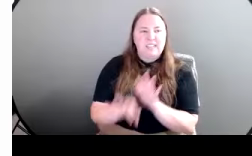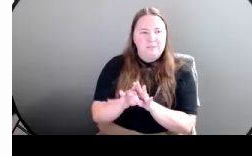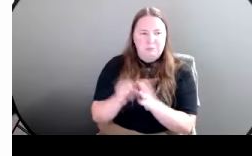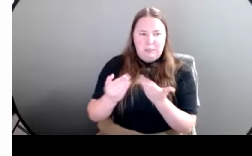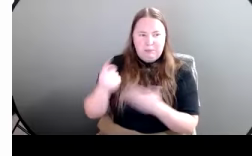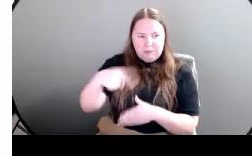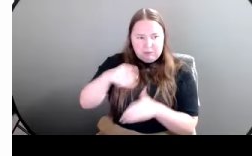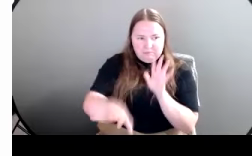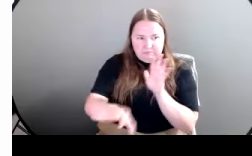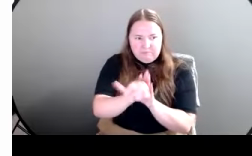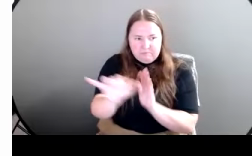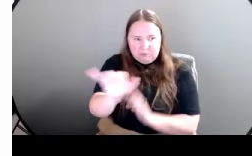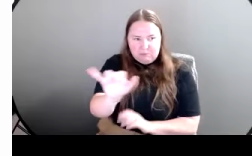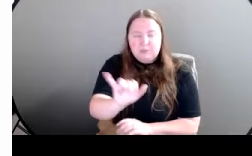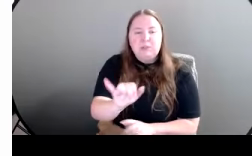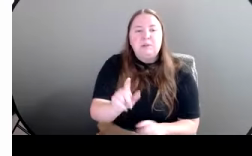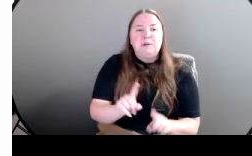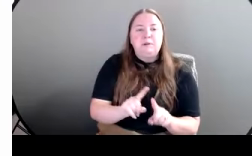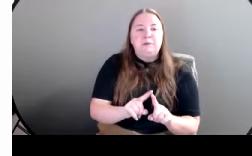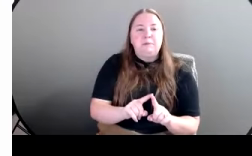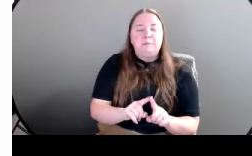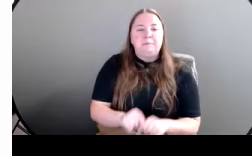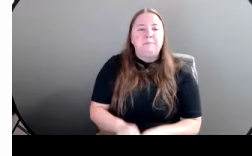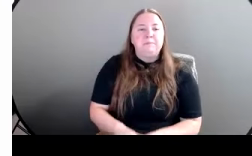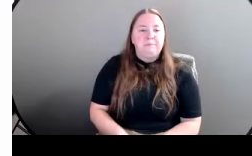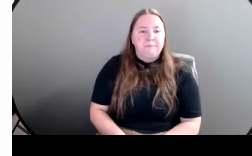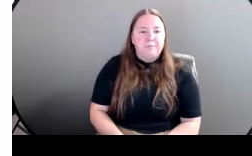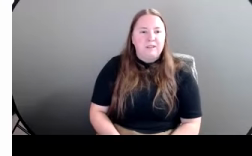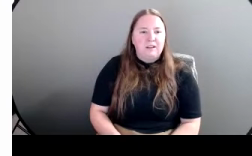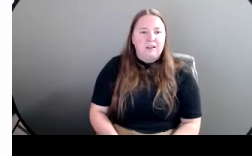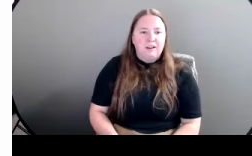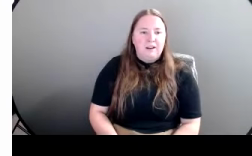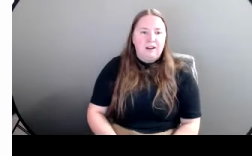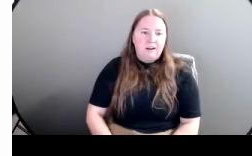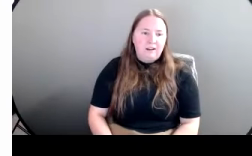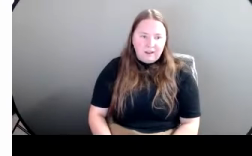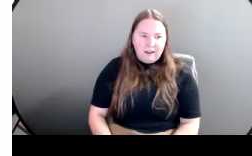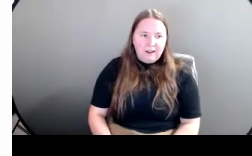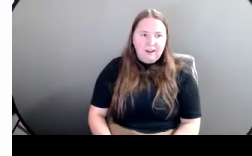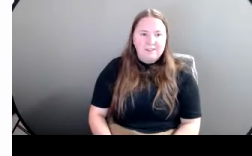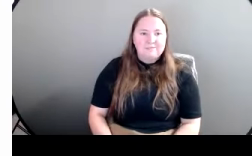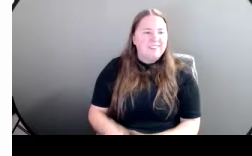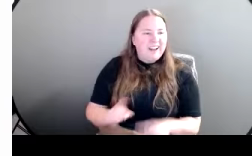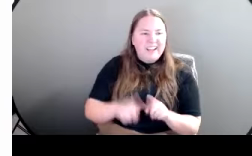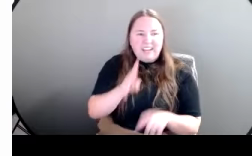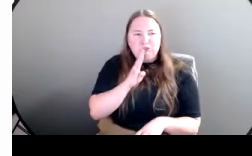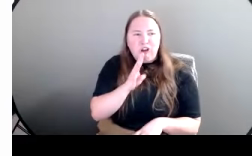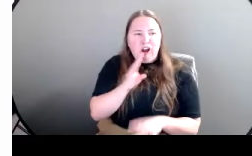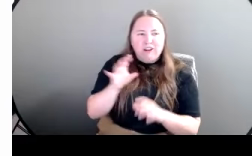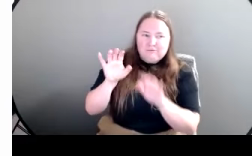it as well, that, Oh, gosh. Okay. I can't talk and